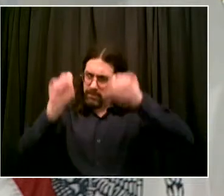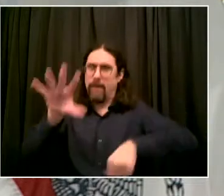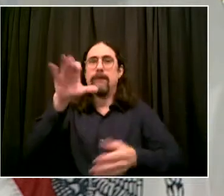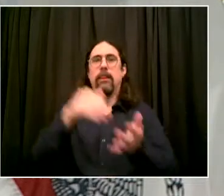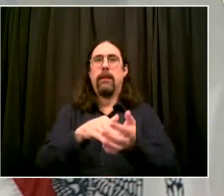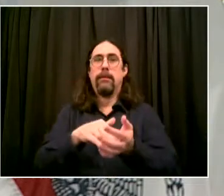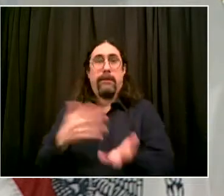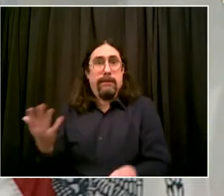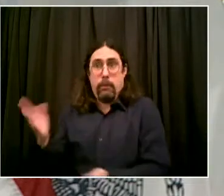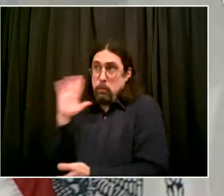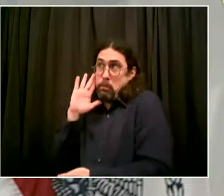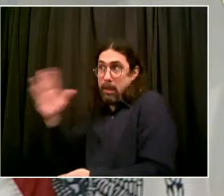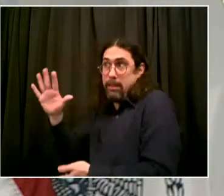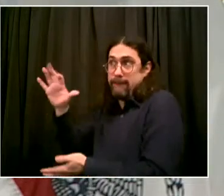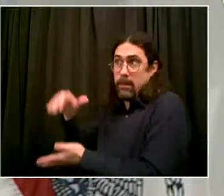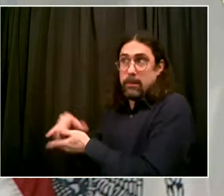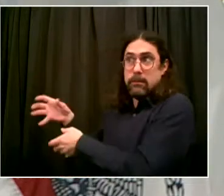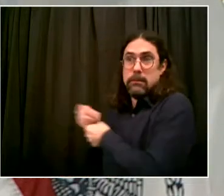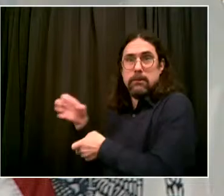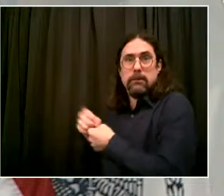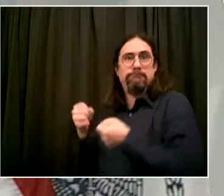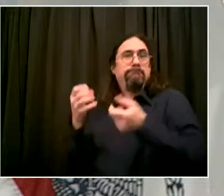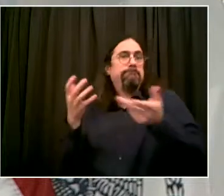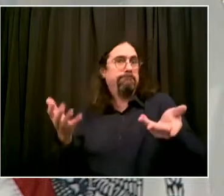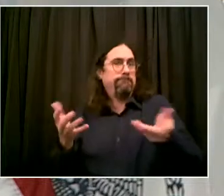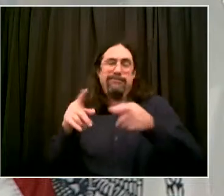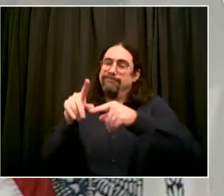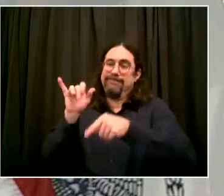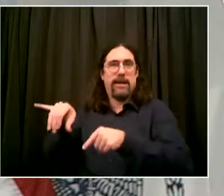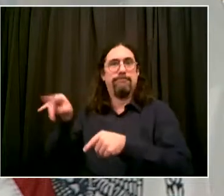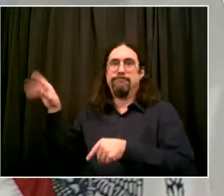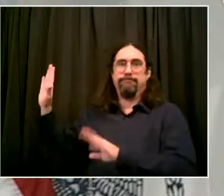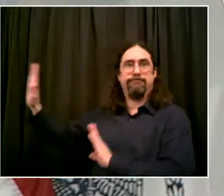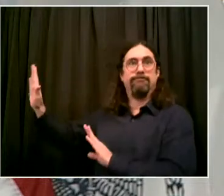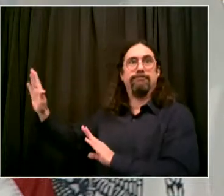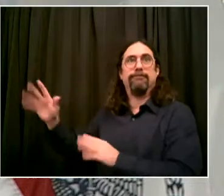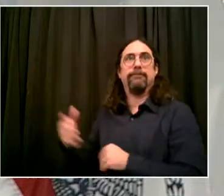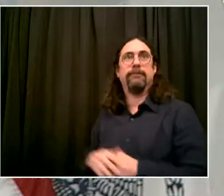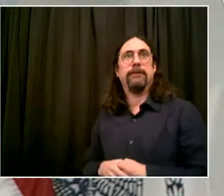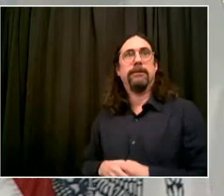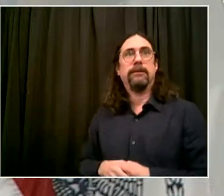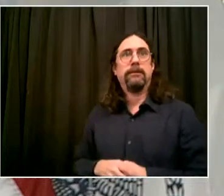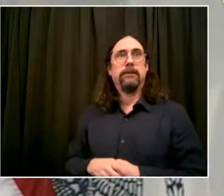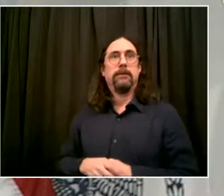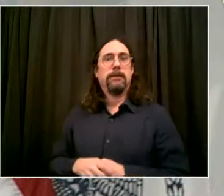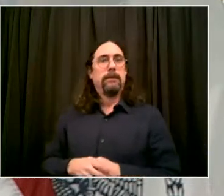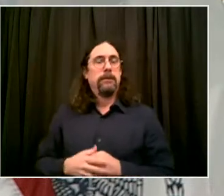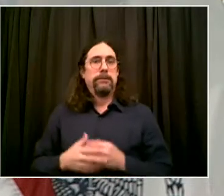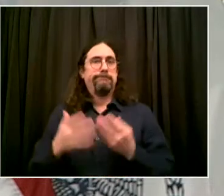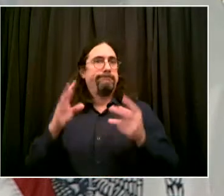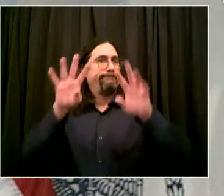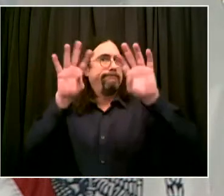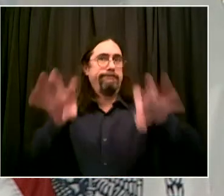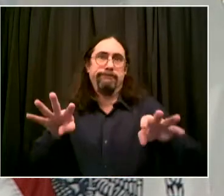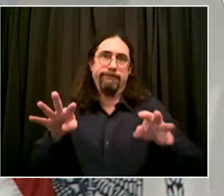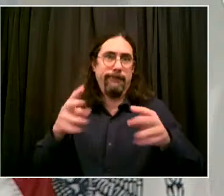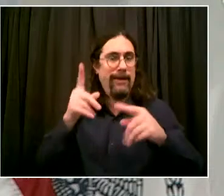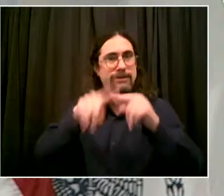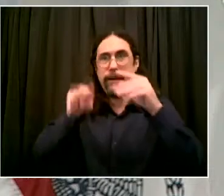COULD MAKE A HUGE DIFFERENCE. THAT MIGHT GET US TO THE LEVEL WE NEED. CERTAINLY JOHNSON &